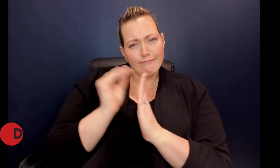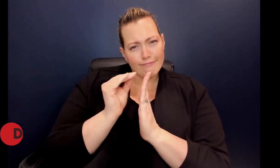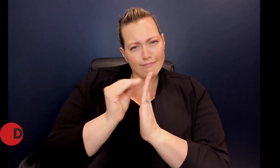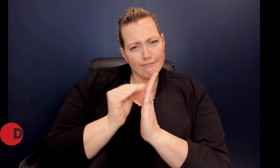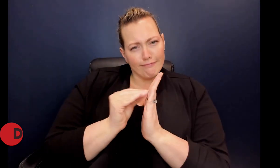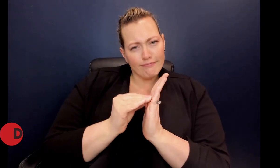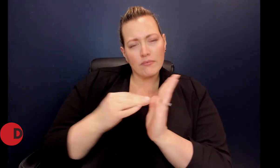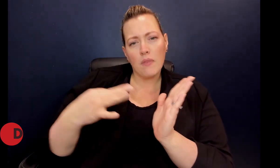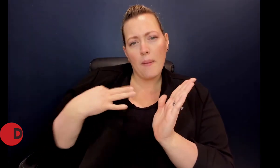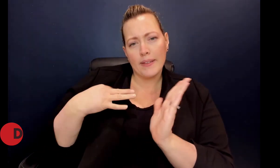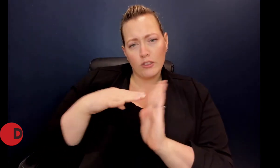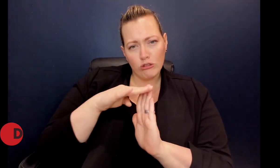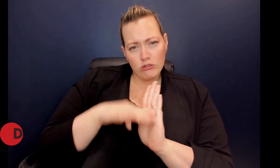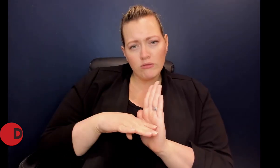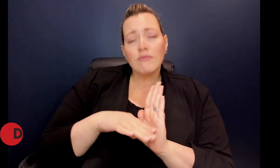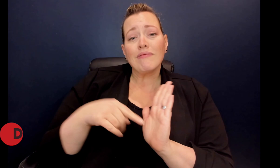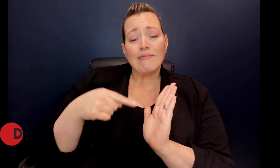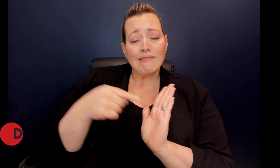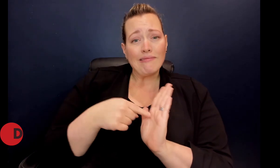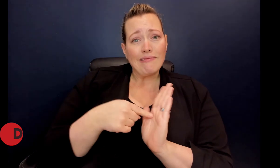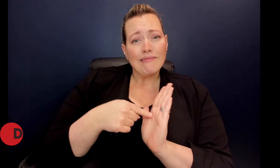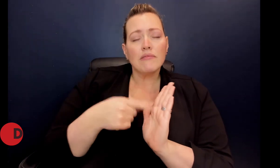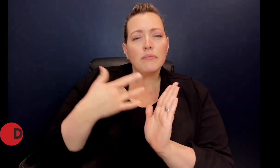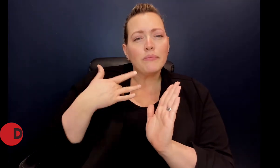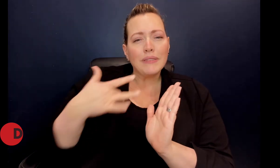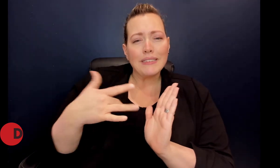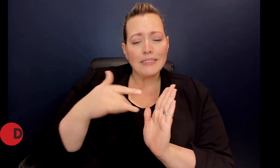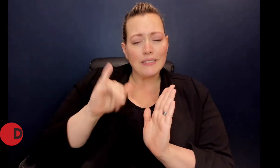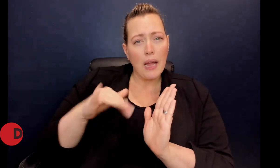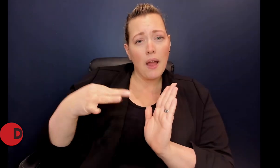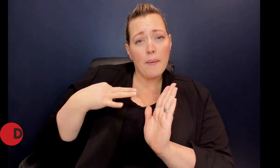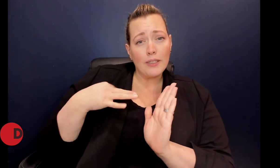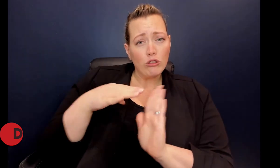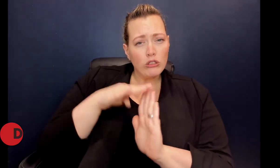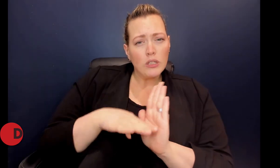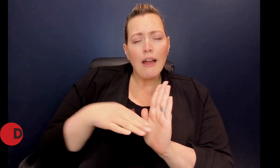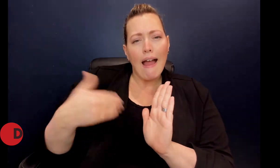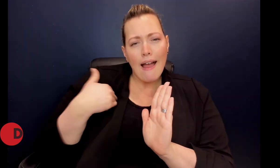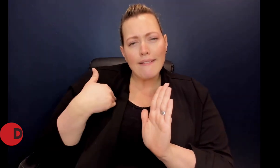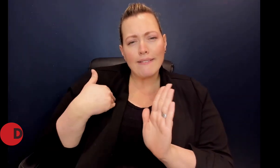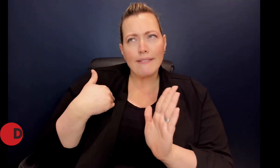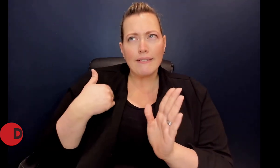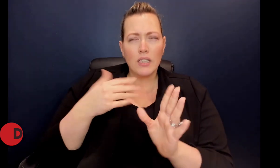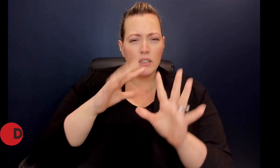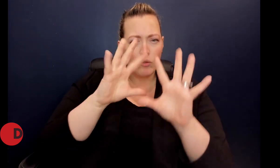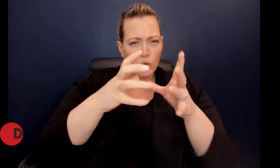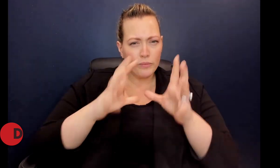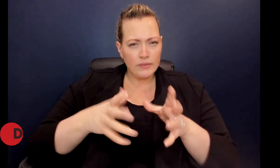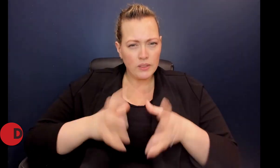in Canada there are some training too. Track your experience